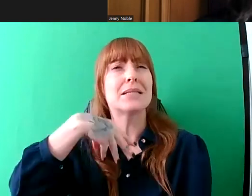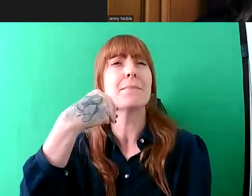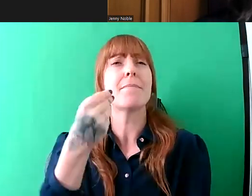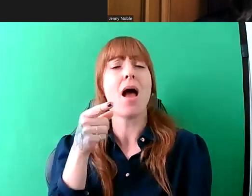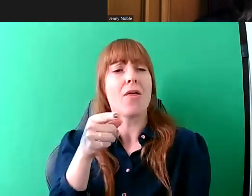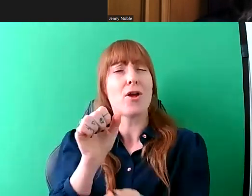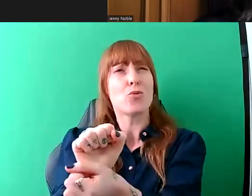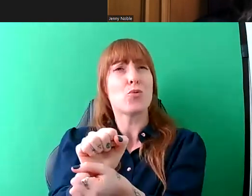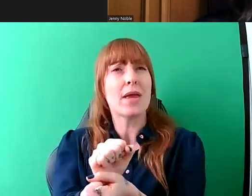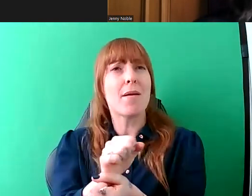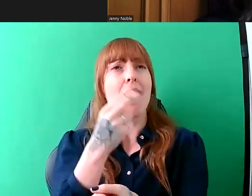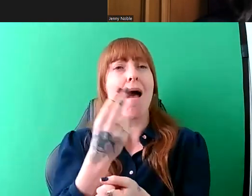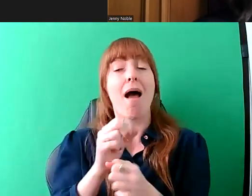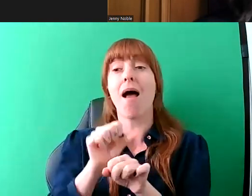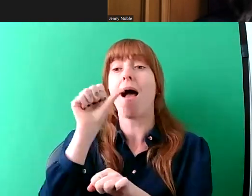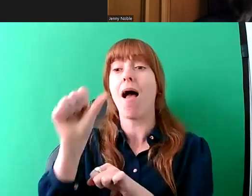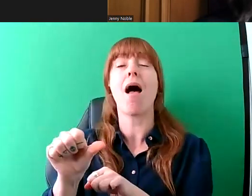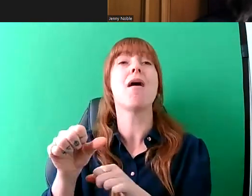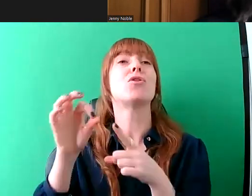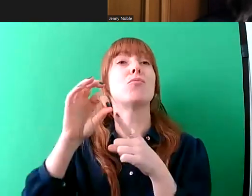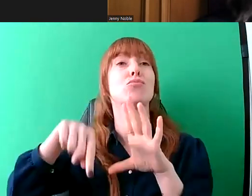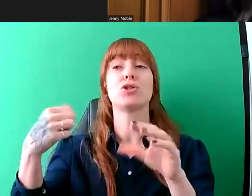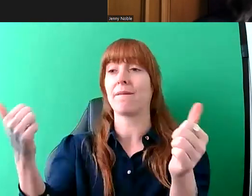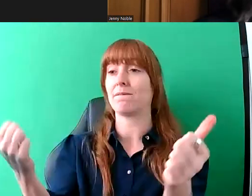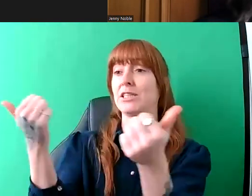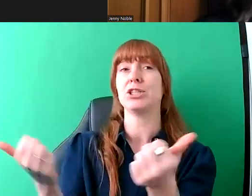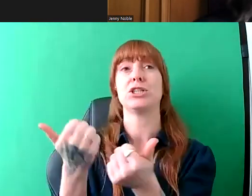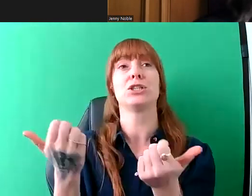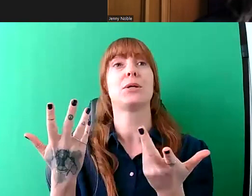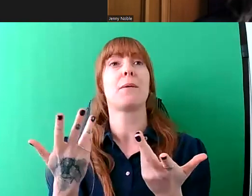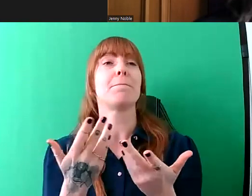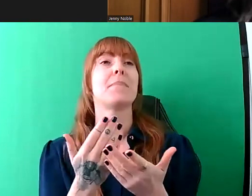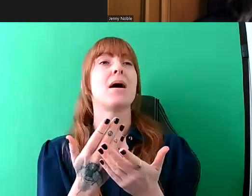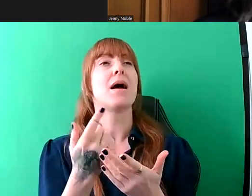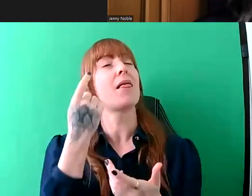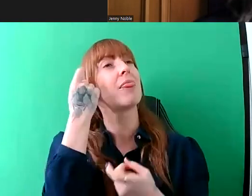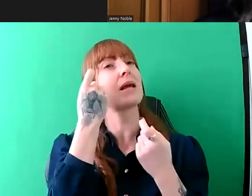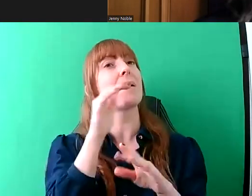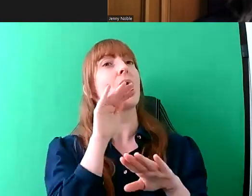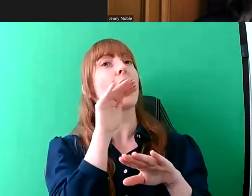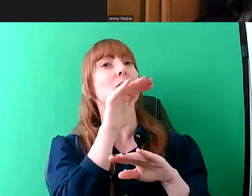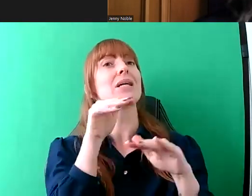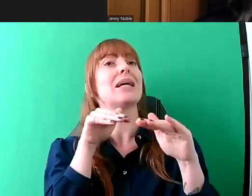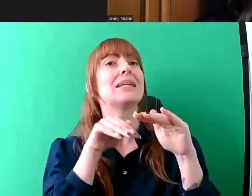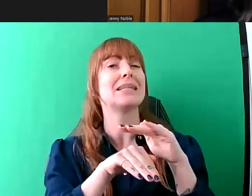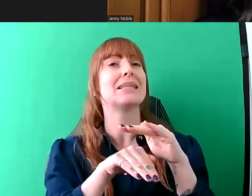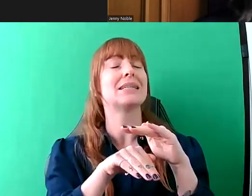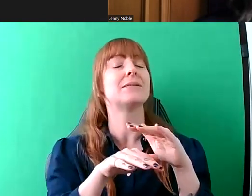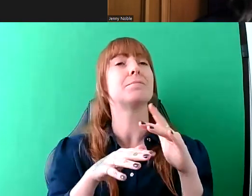that's been completed, but in terms of Outside In... I think. I'm not entirely